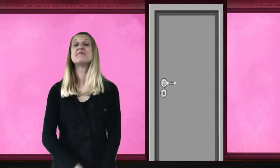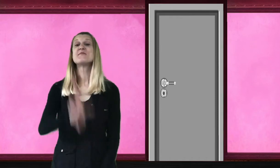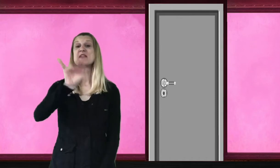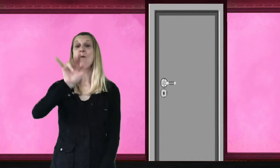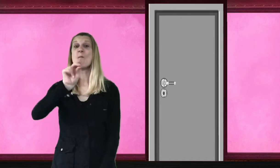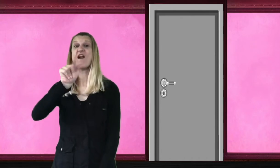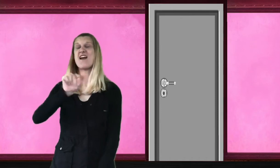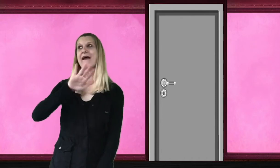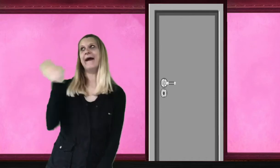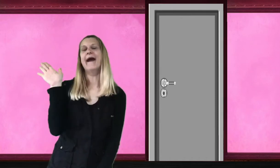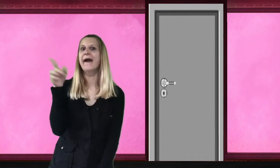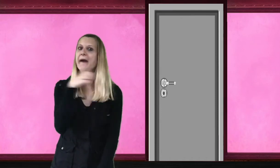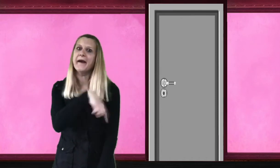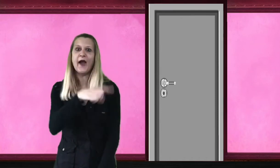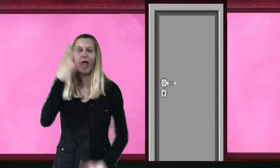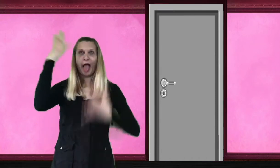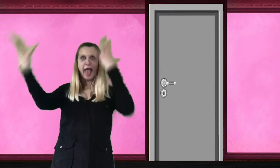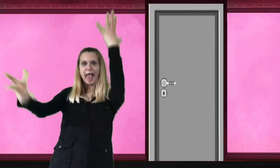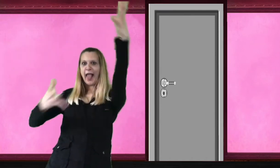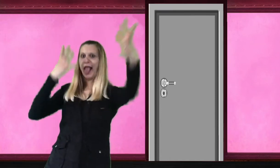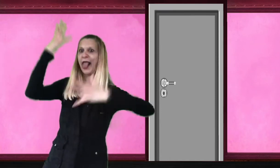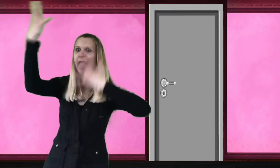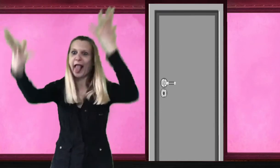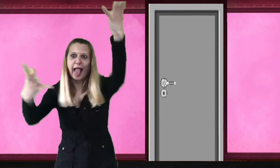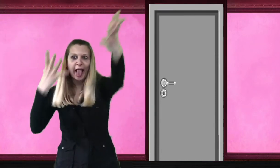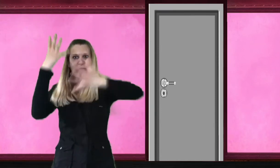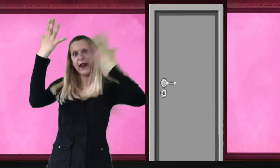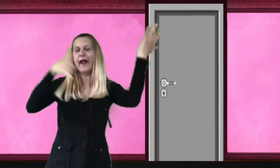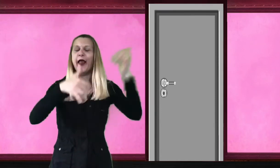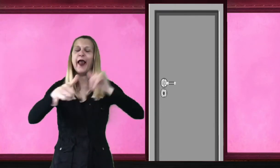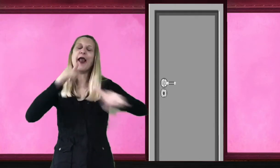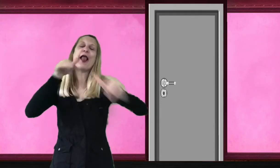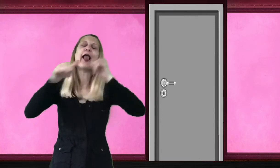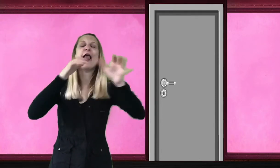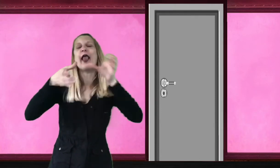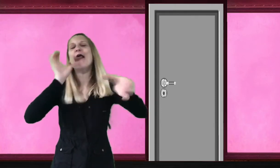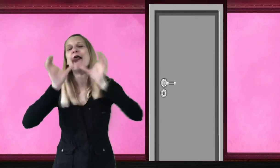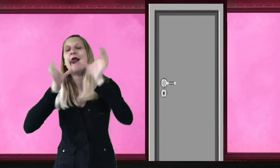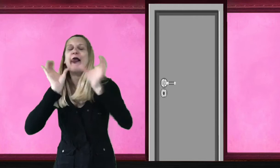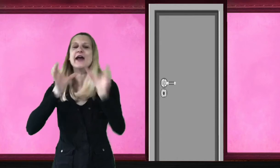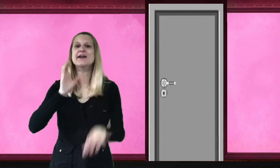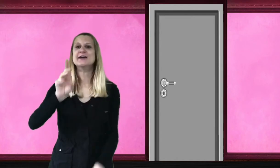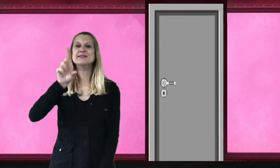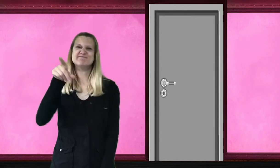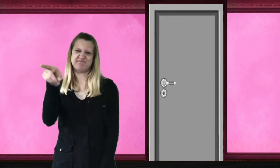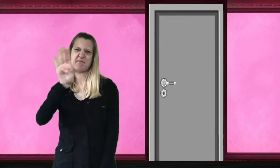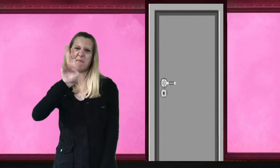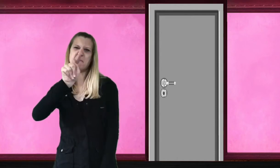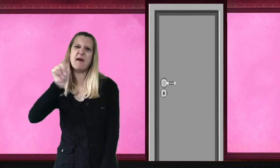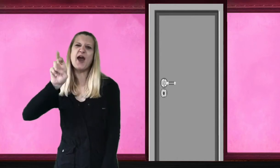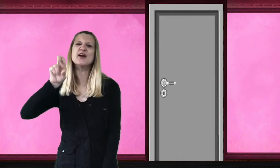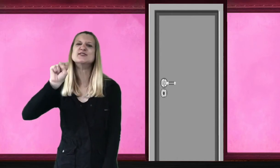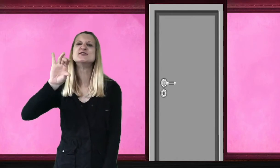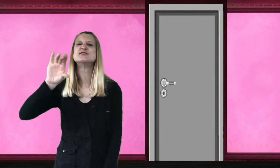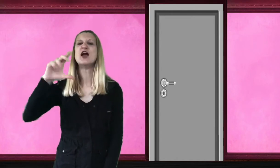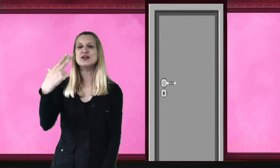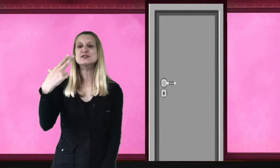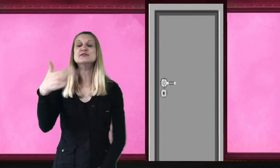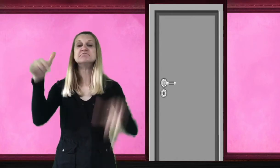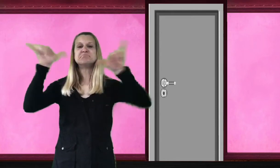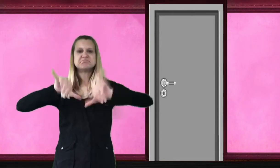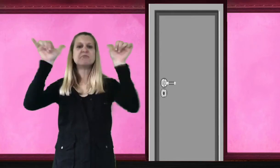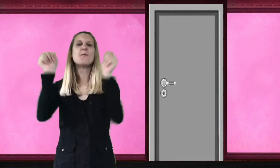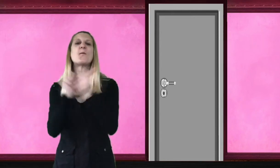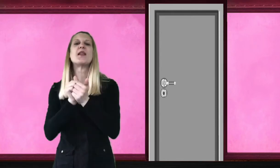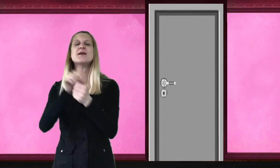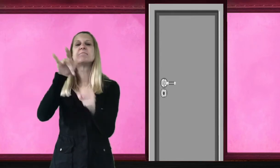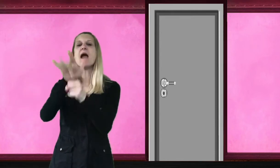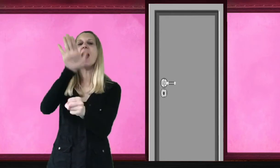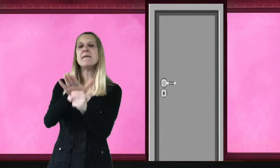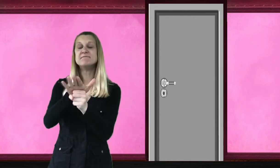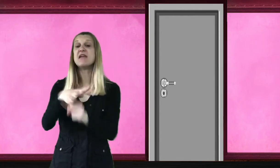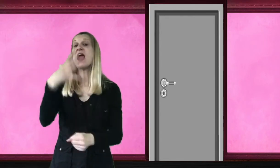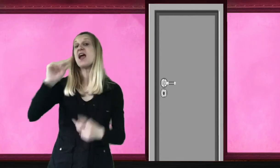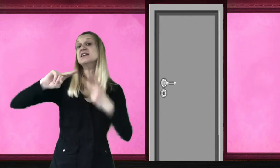"They’re drunk as lords," said Mr. Wonka. "They’re drinking butterscotch and soda. They like that best of all.